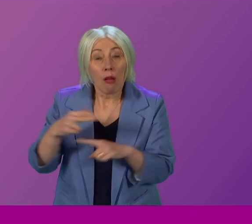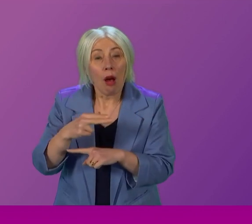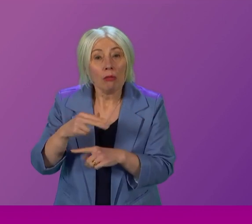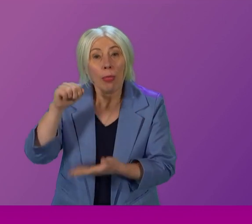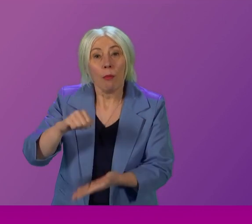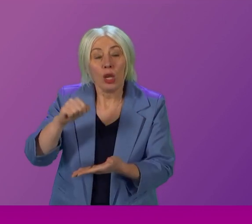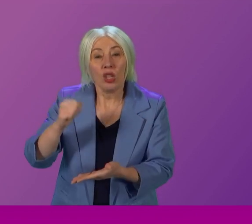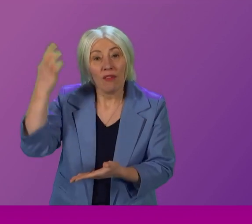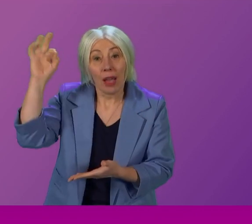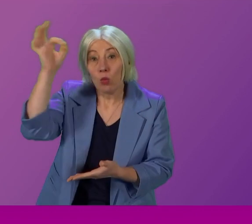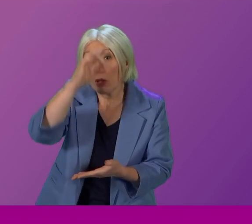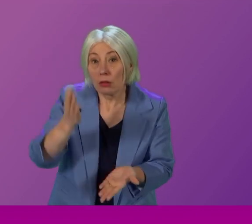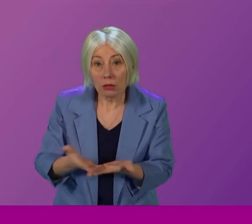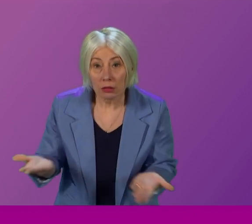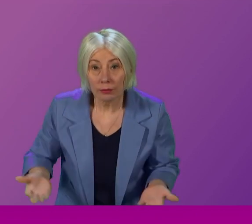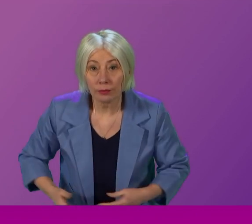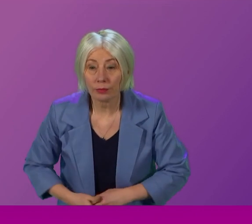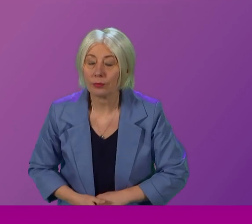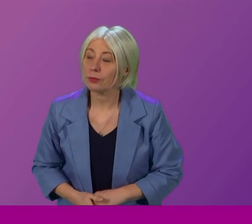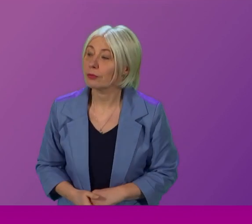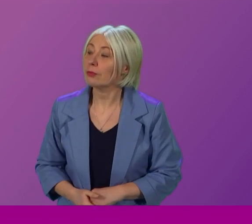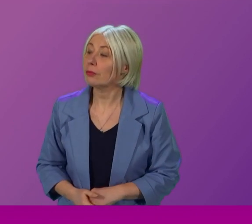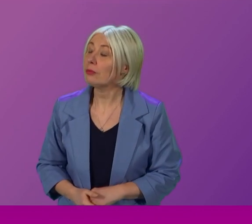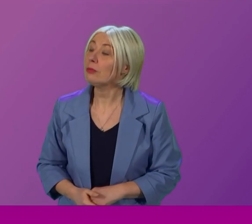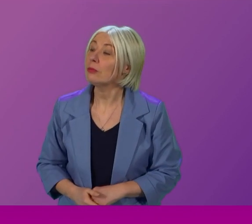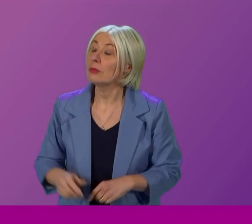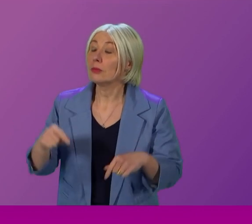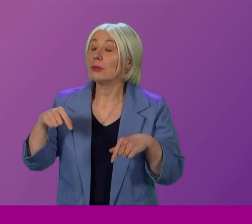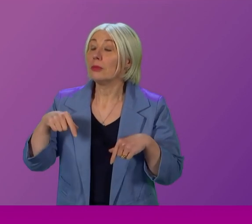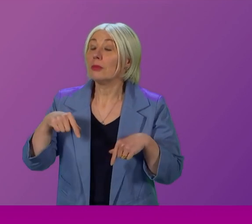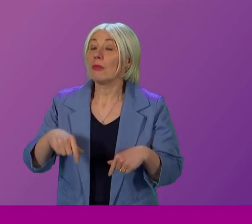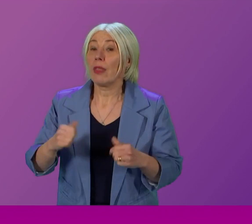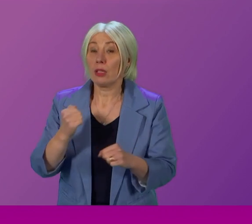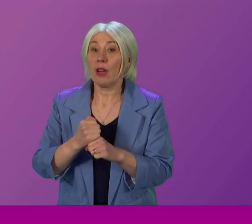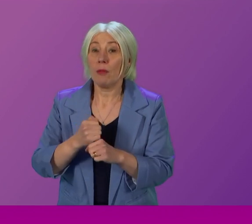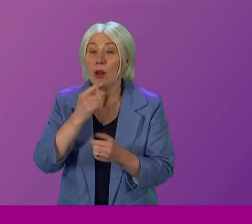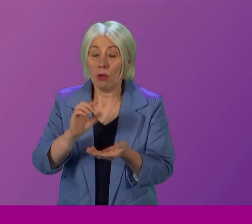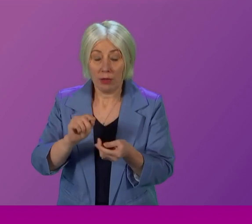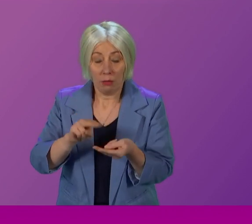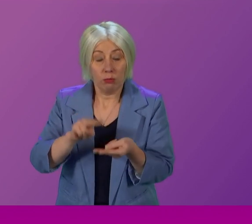The Government is increasing local government budgets. The